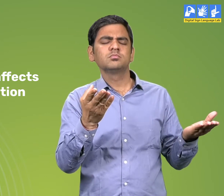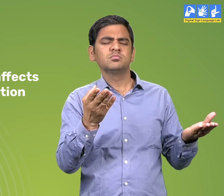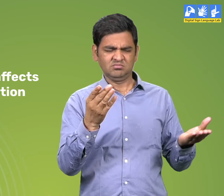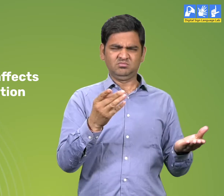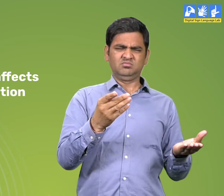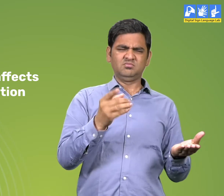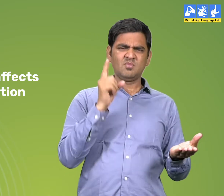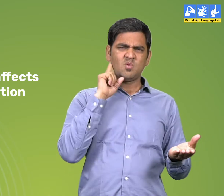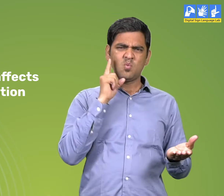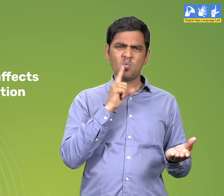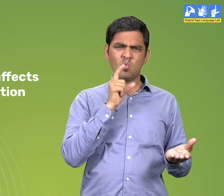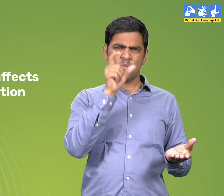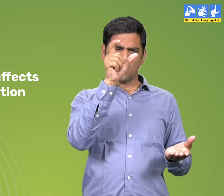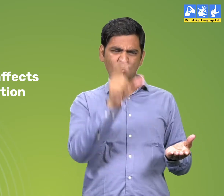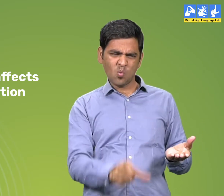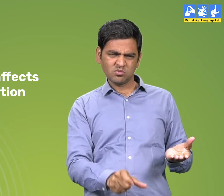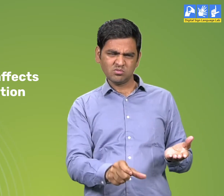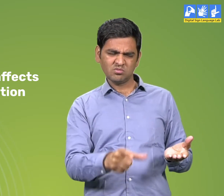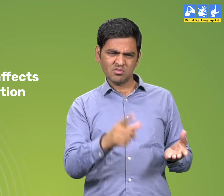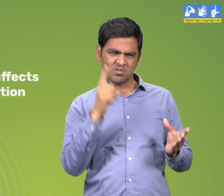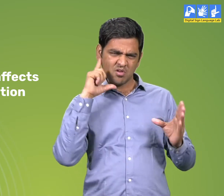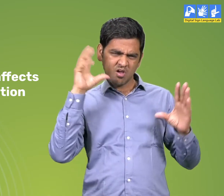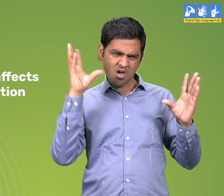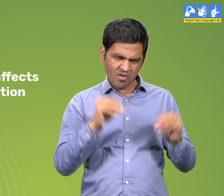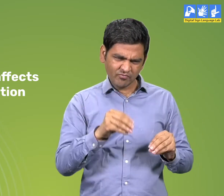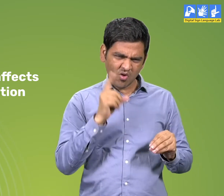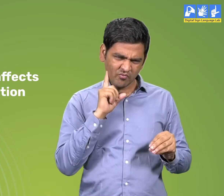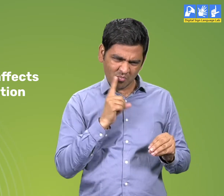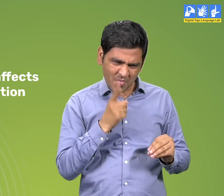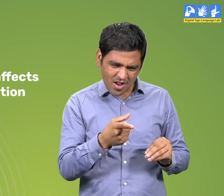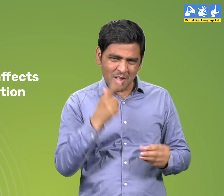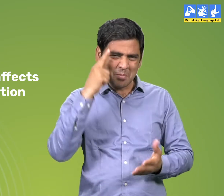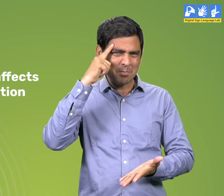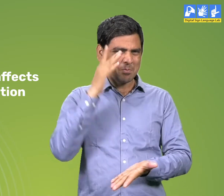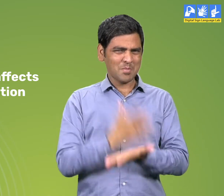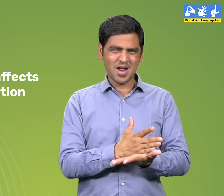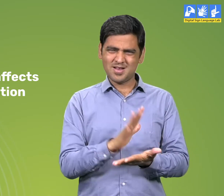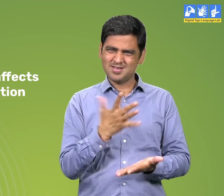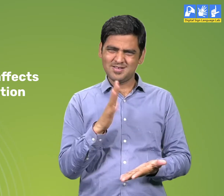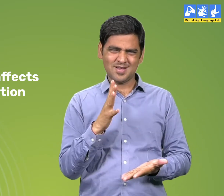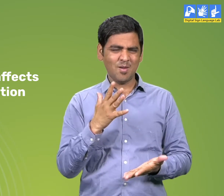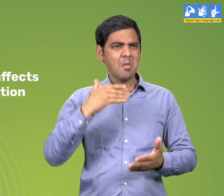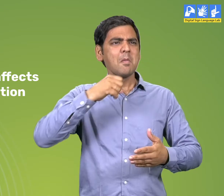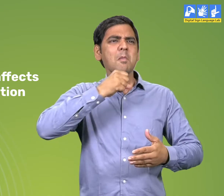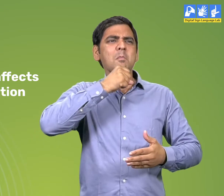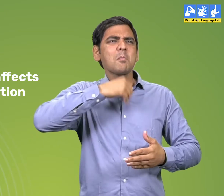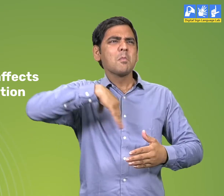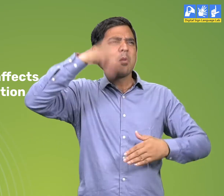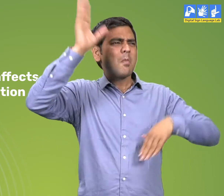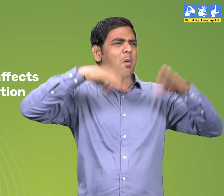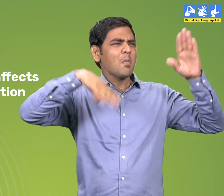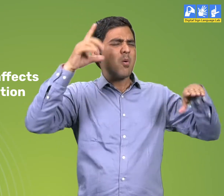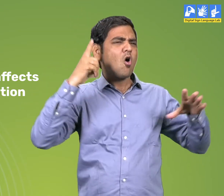When hearing people encounter young deaf people they don't believe it